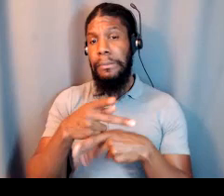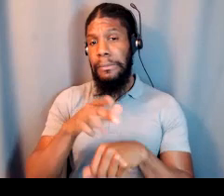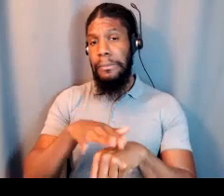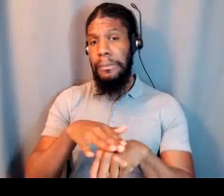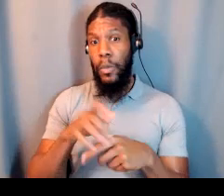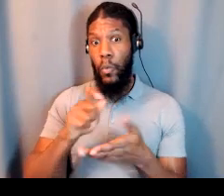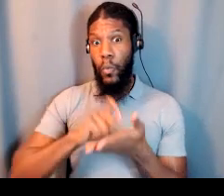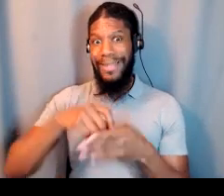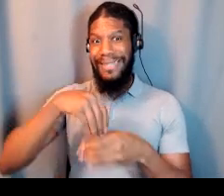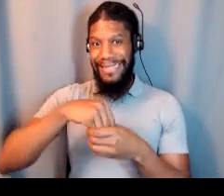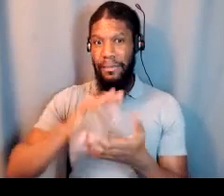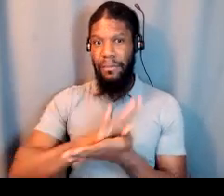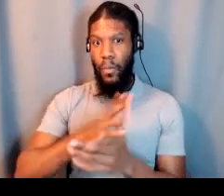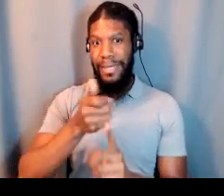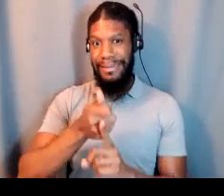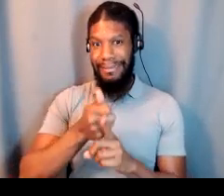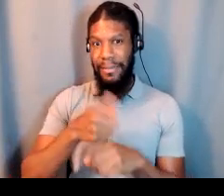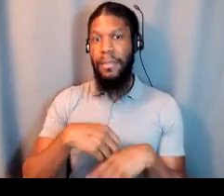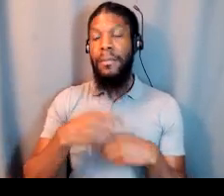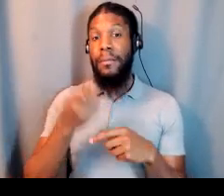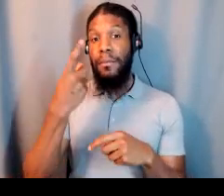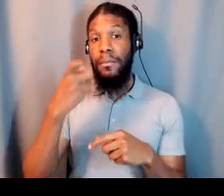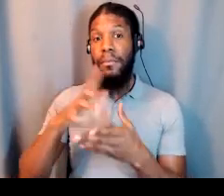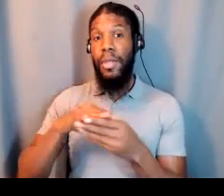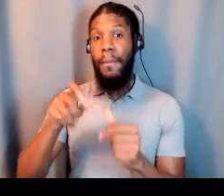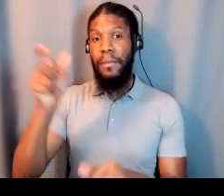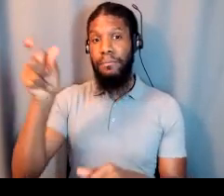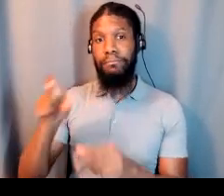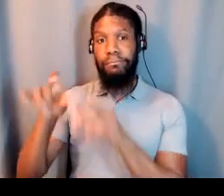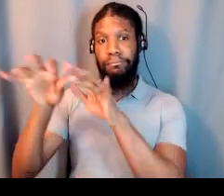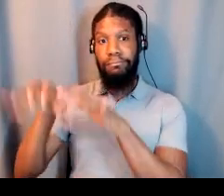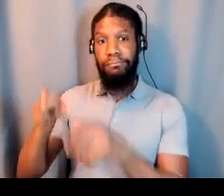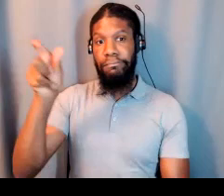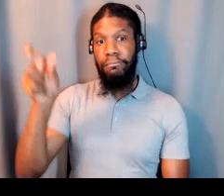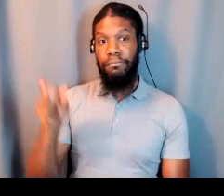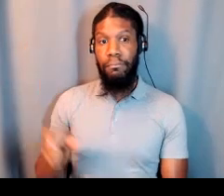So trying to avoid that as much as possible. So making as minimal changes there as you can.